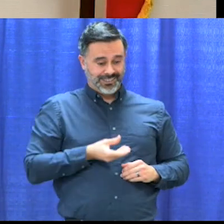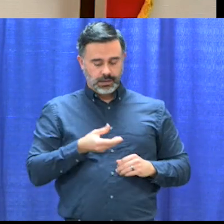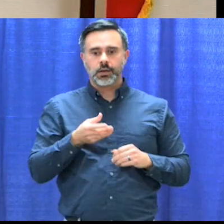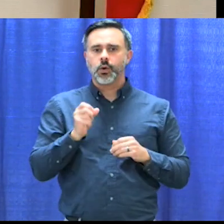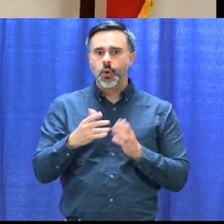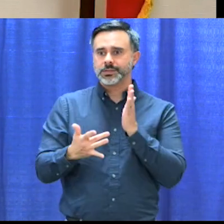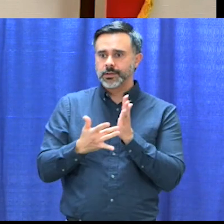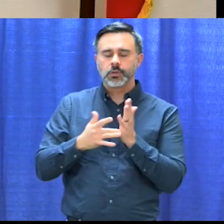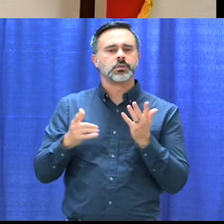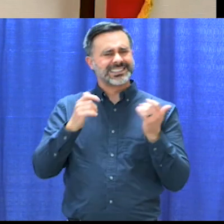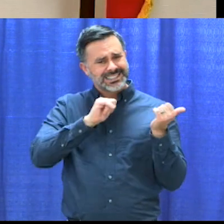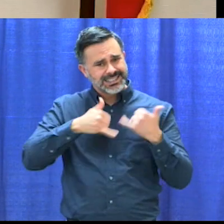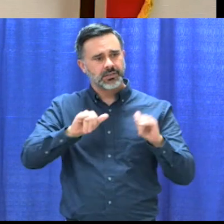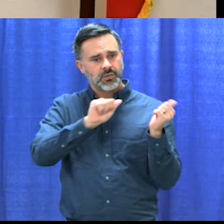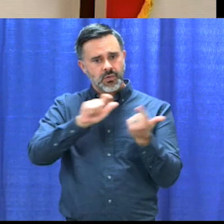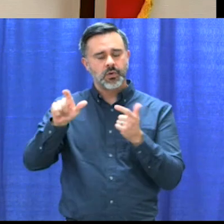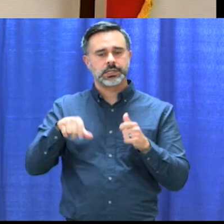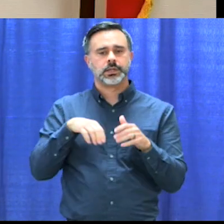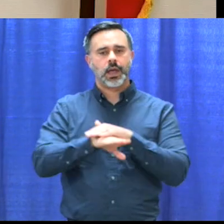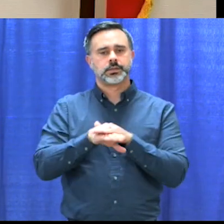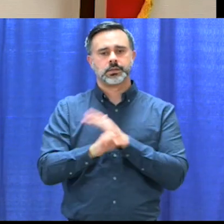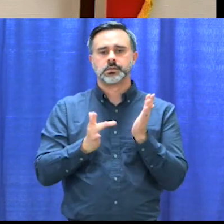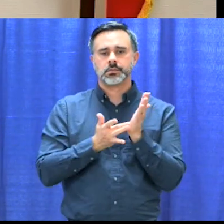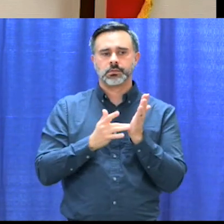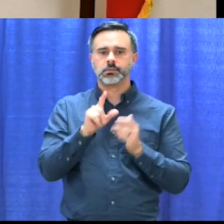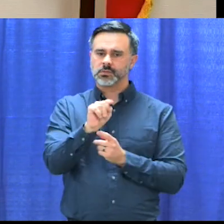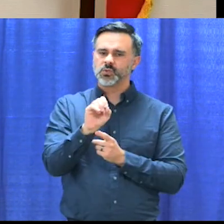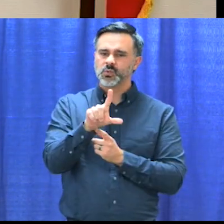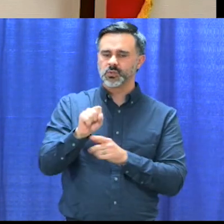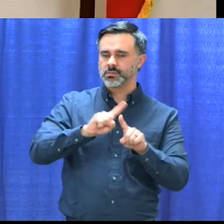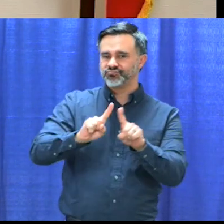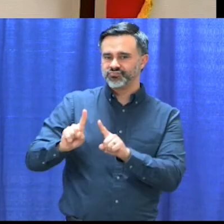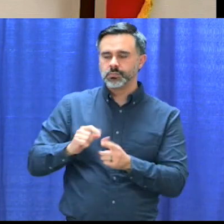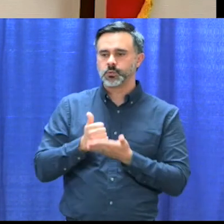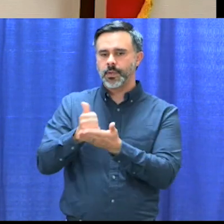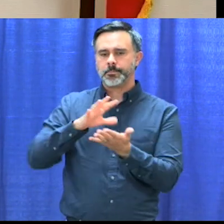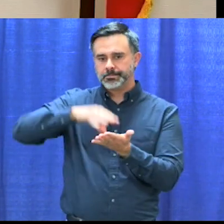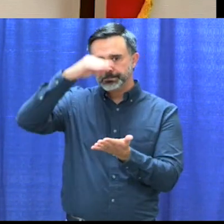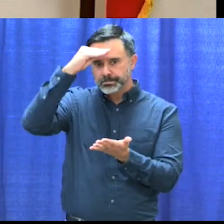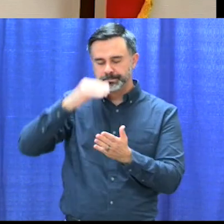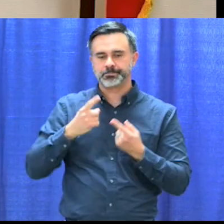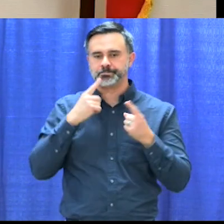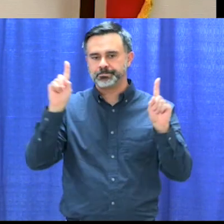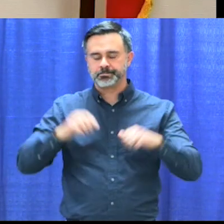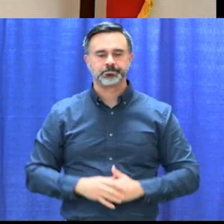technology and devices that will become the tools to help them to be successful through distance learning.